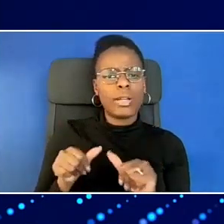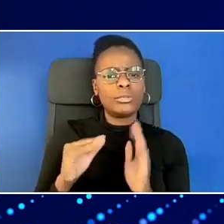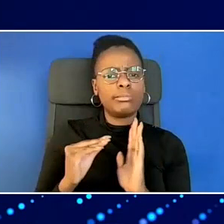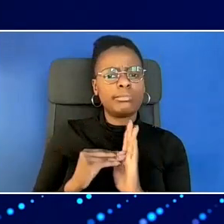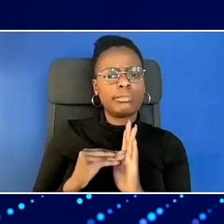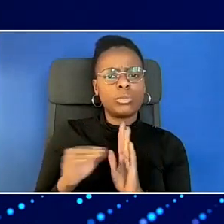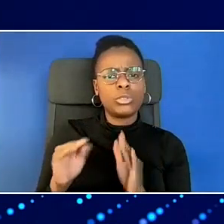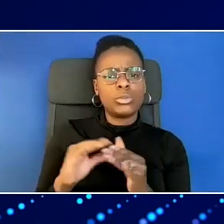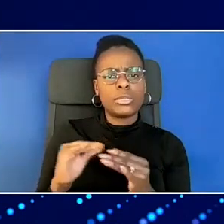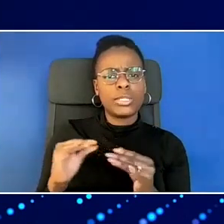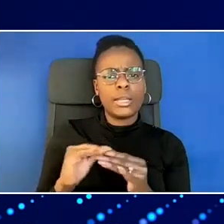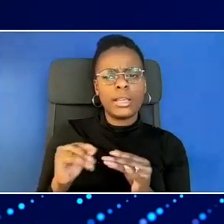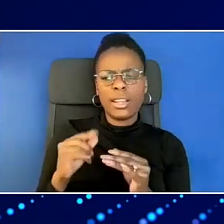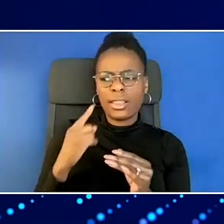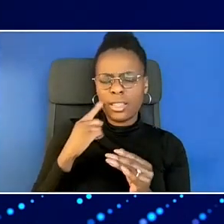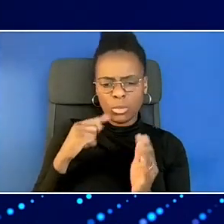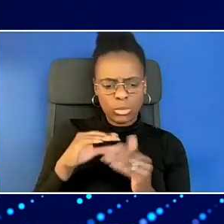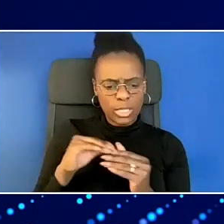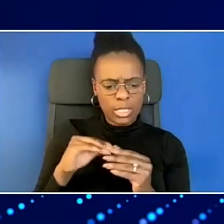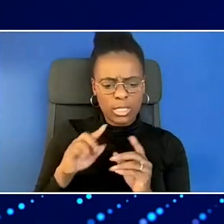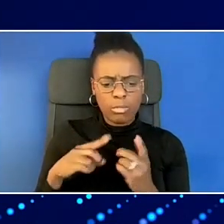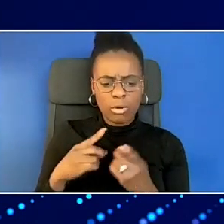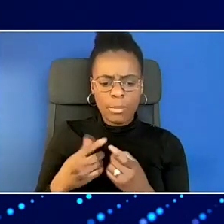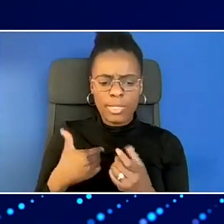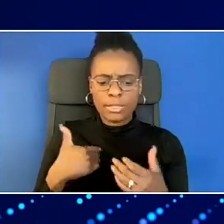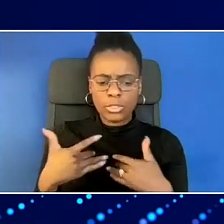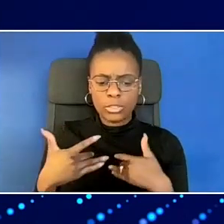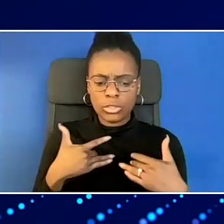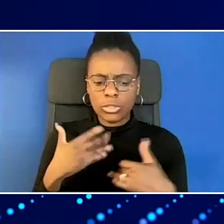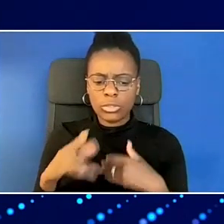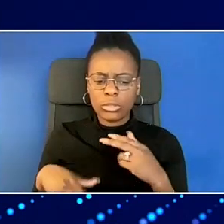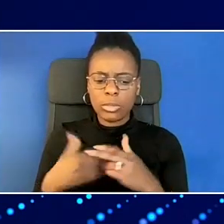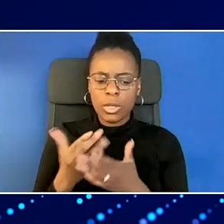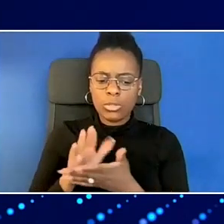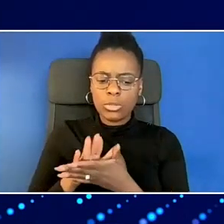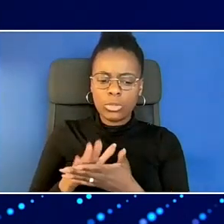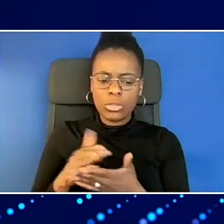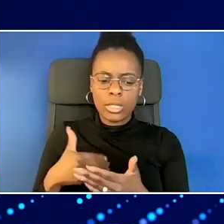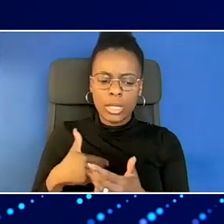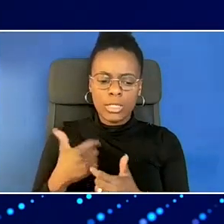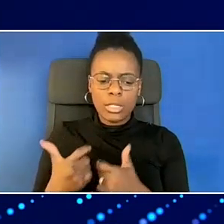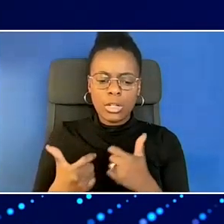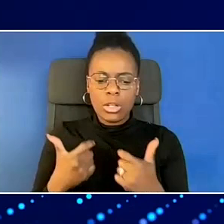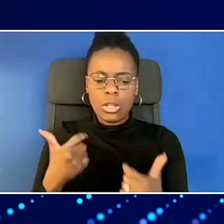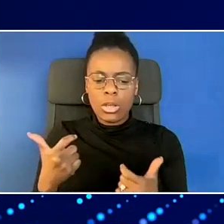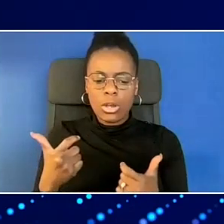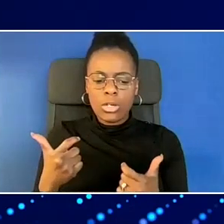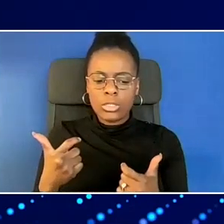Department has concerns about schools that have very large presence in states where there is, quote, a greater risk for the